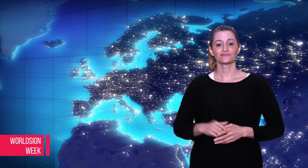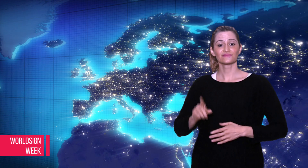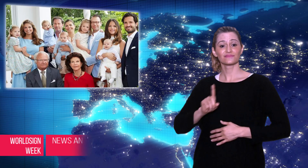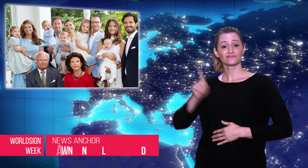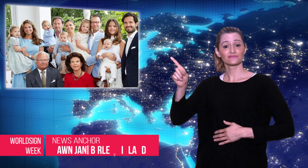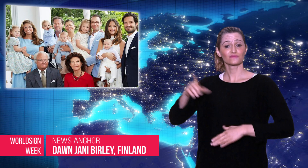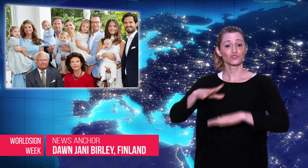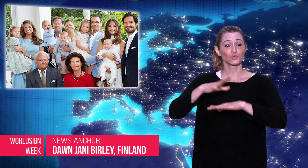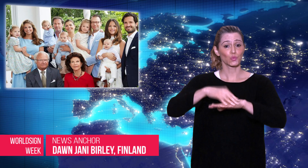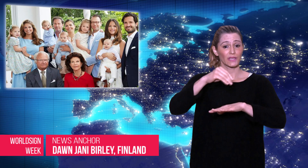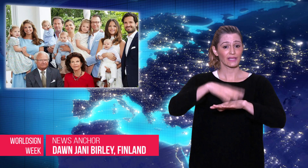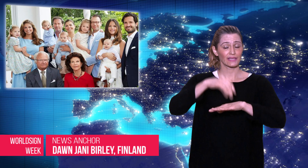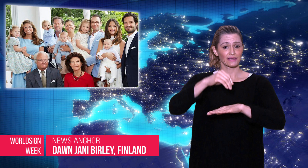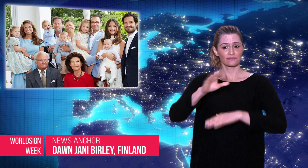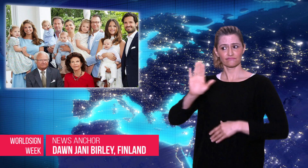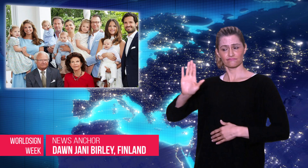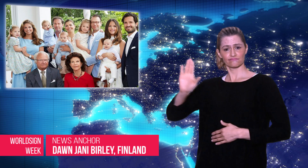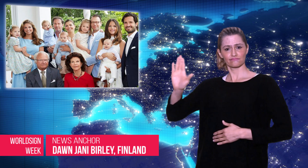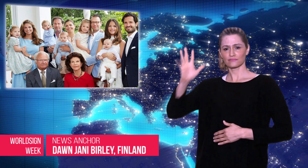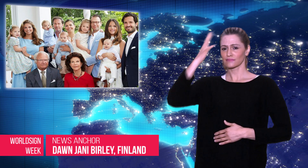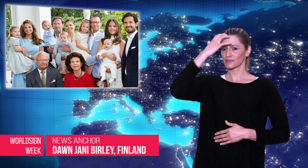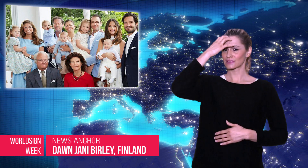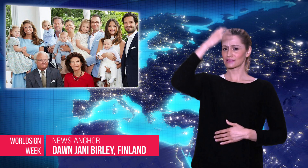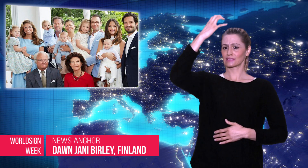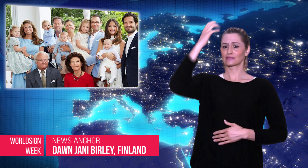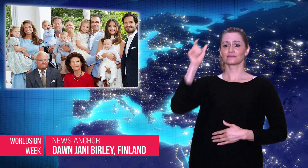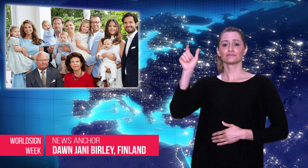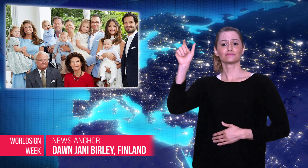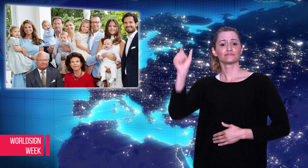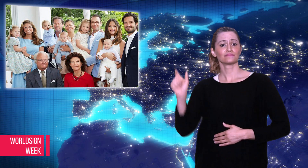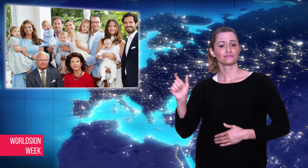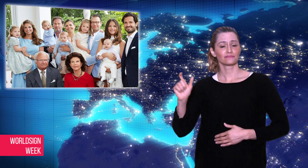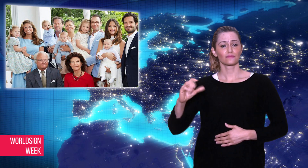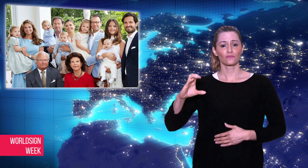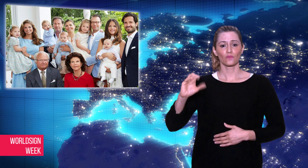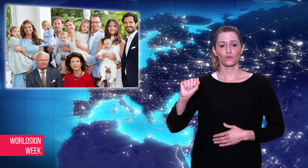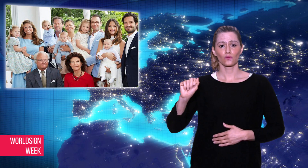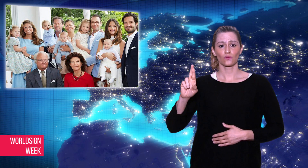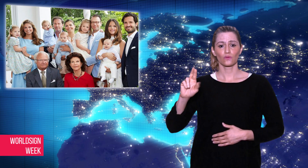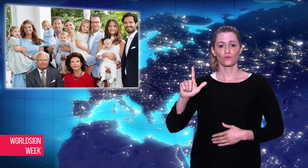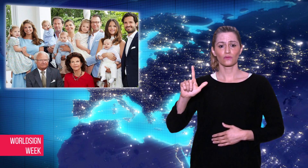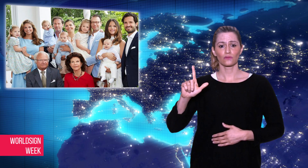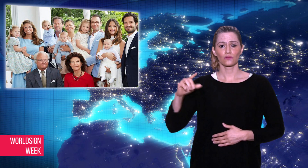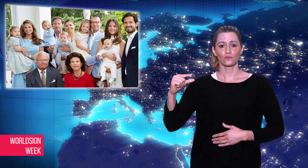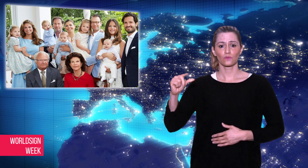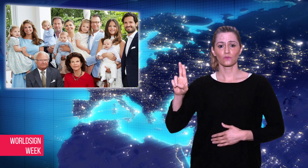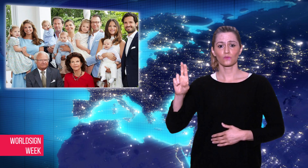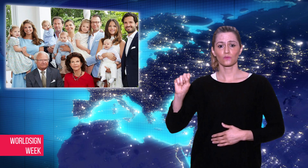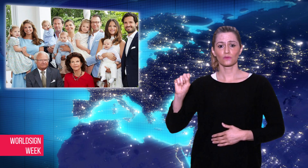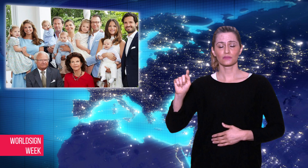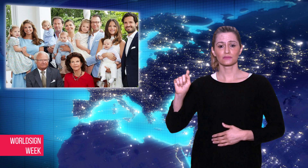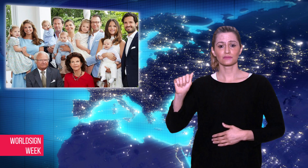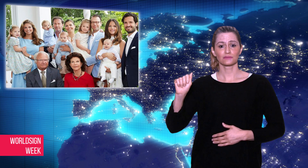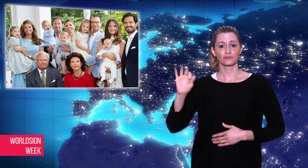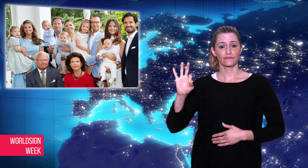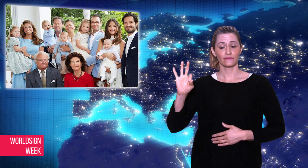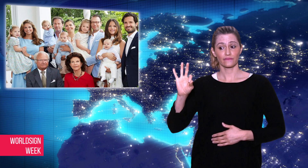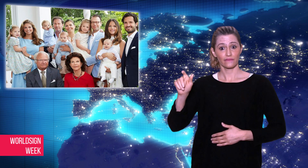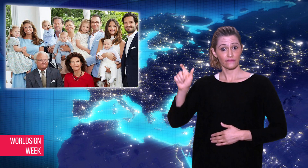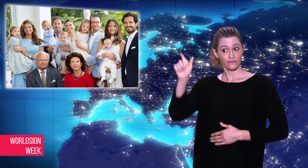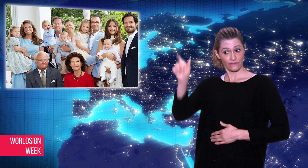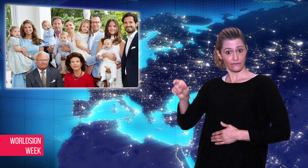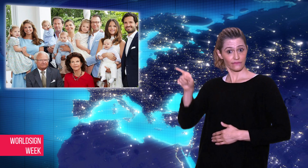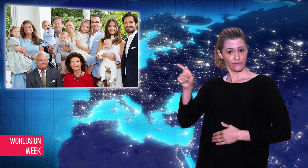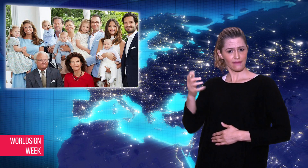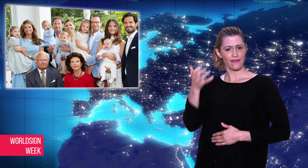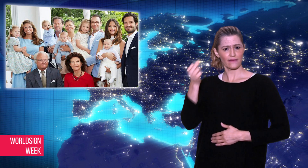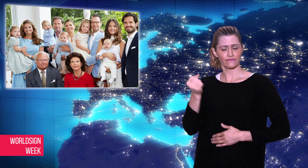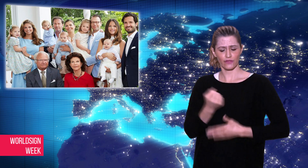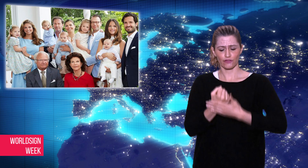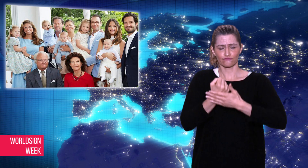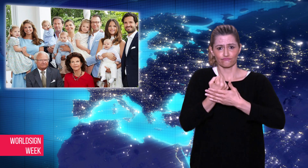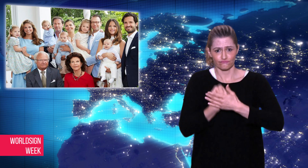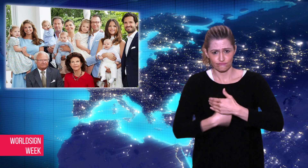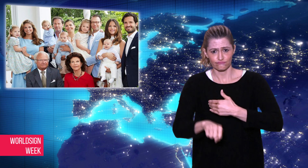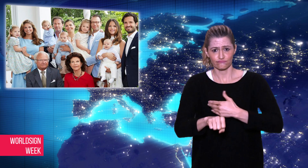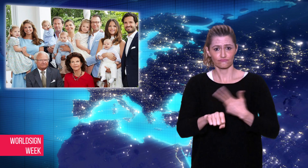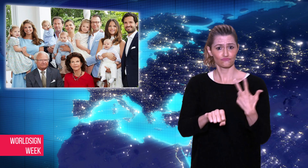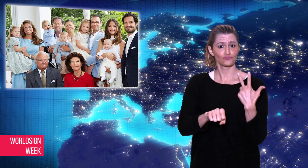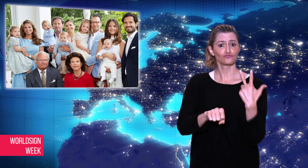[Dawn]: The King of Sweden, Carl Gustaf, has stripped